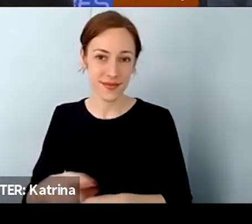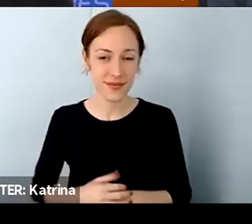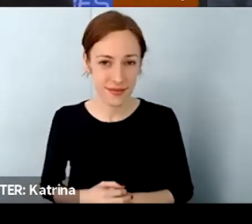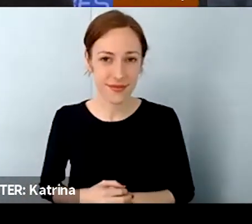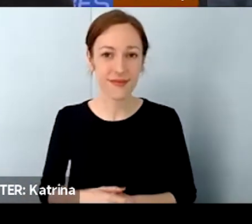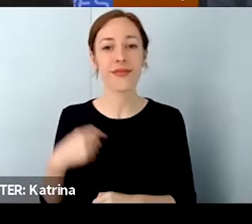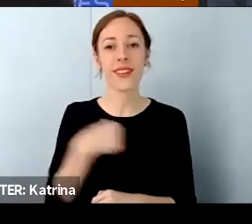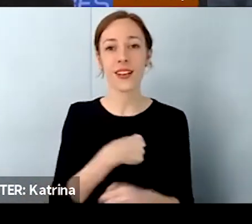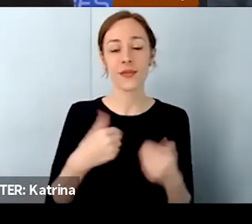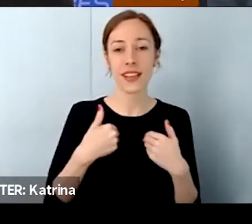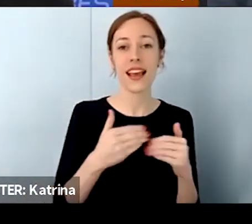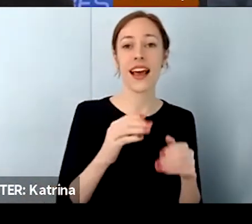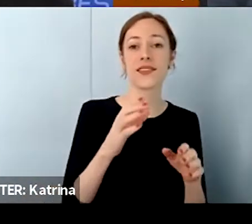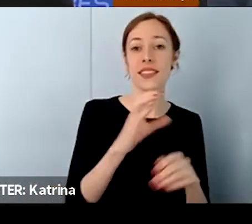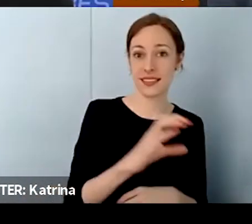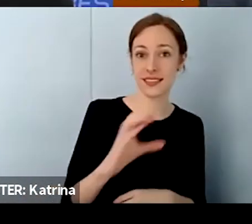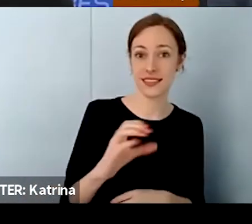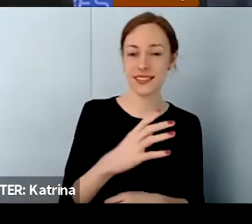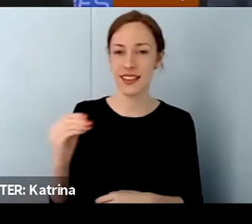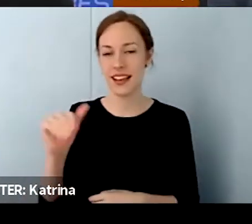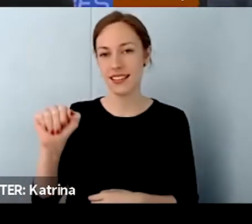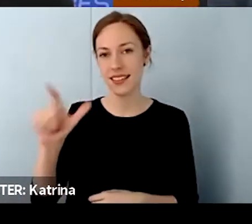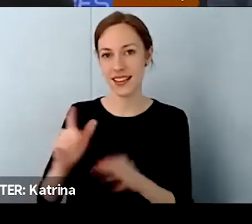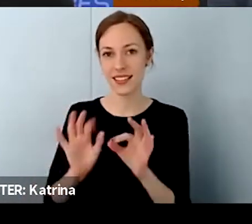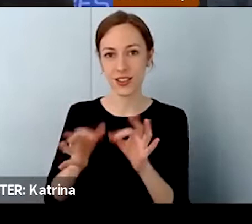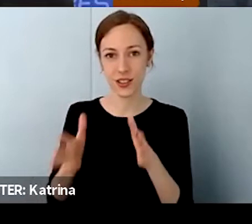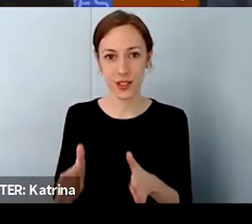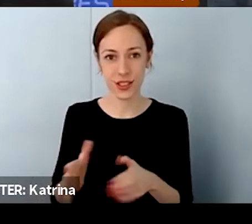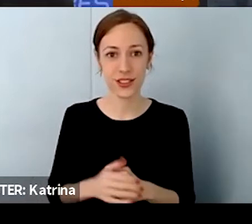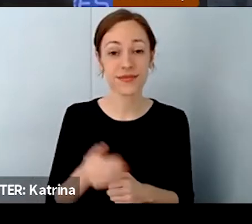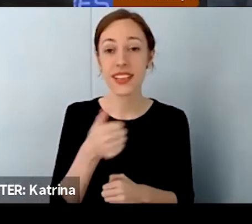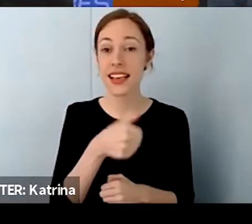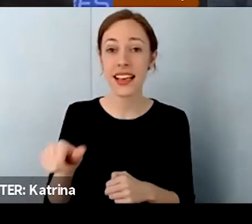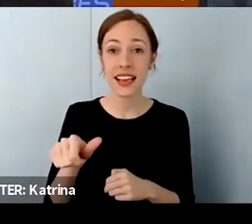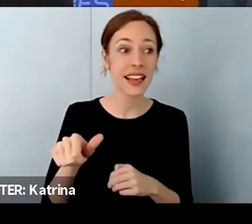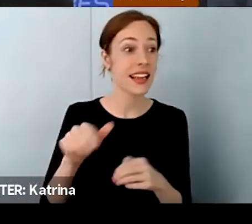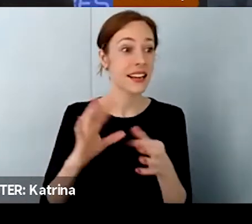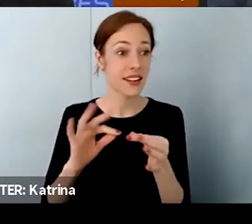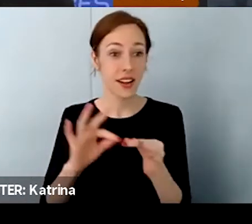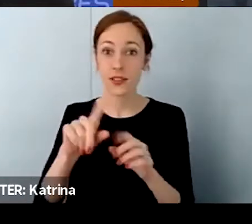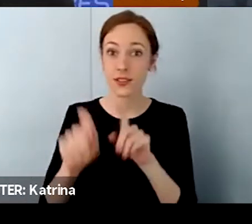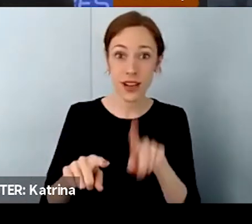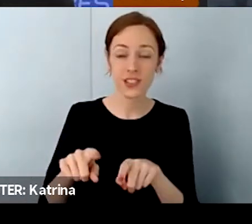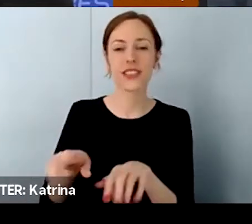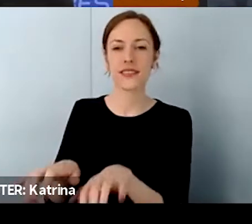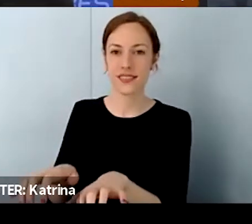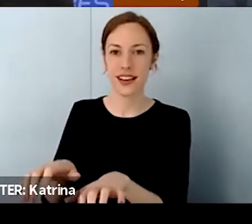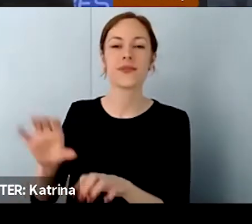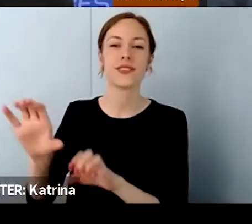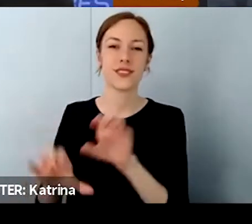You can request any tech support also in the chat box. This talk is recorded.